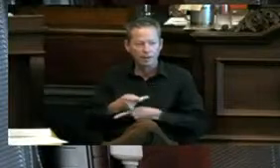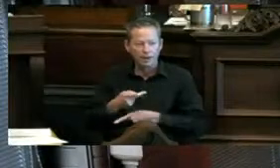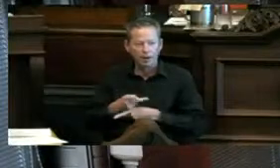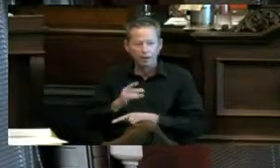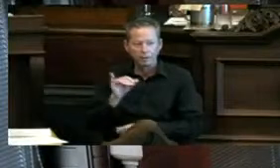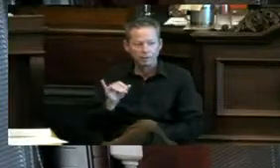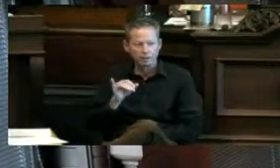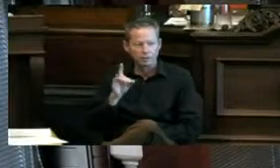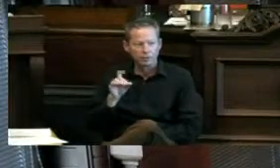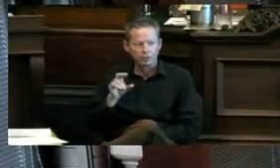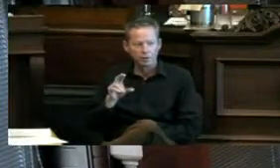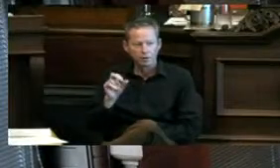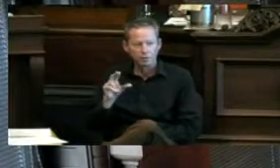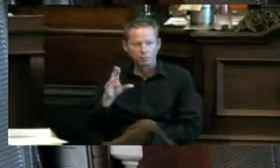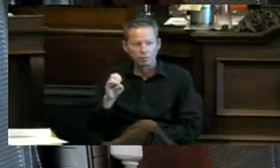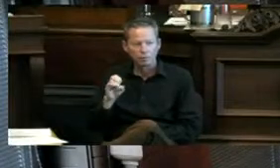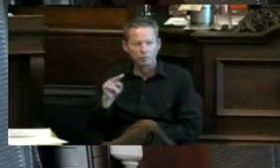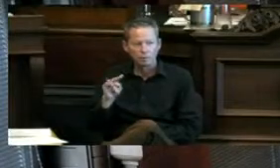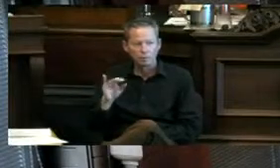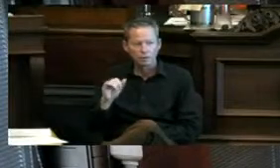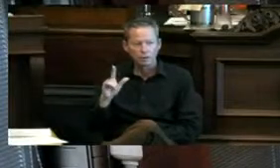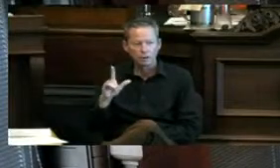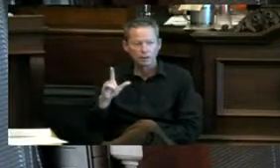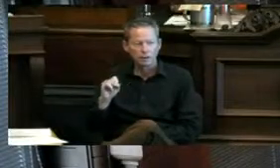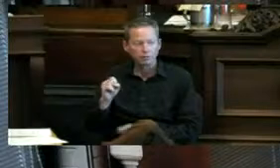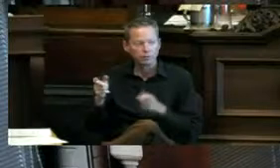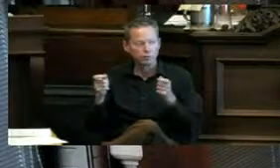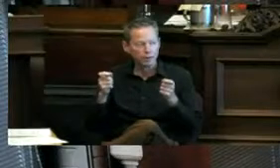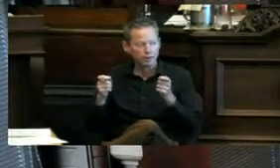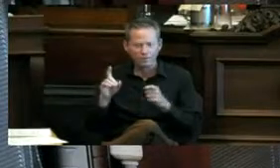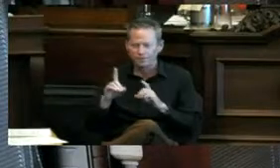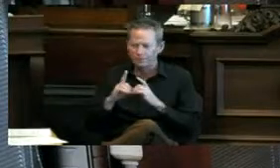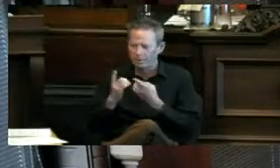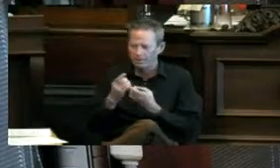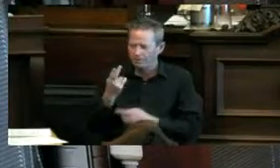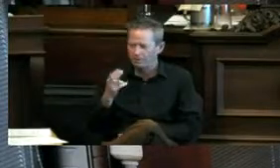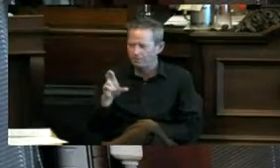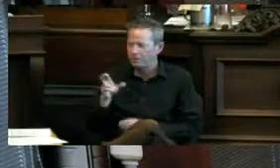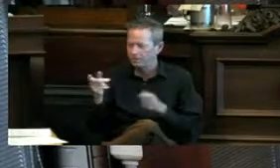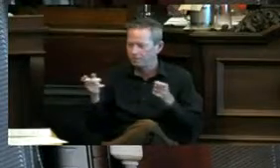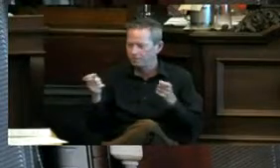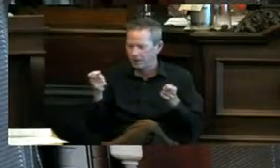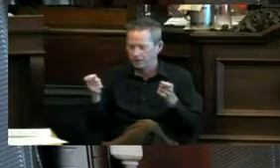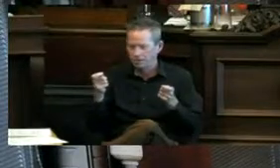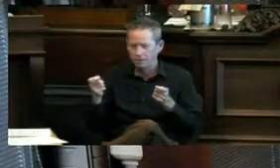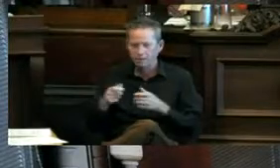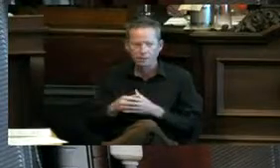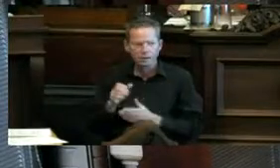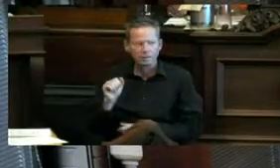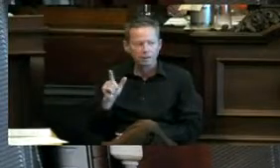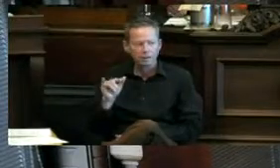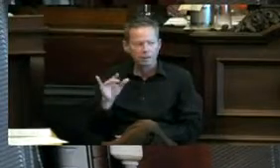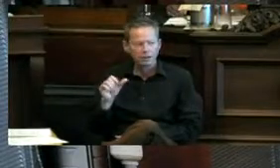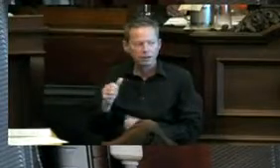the changes and enhancements with the MVP healthcare. I am doctor Rose Nichols, the